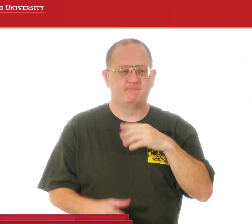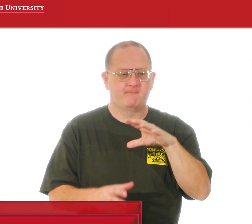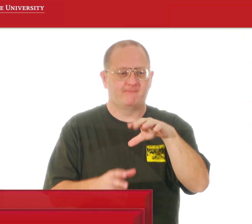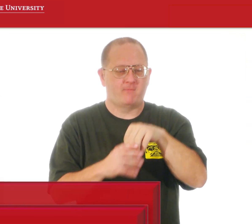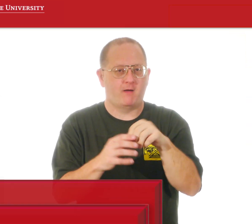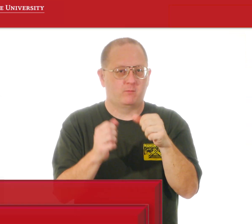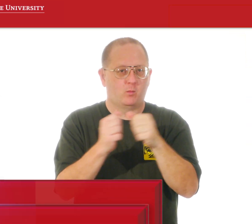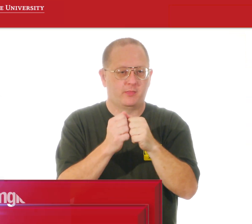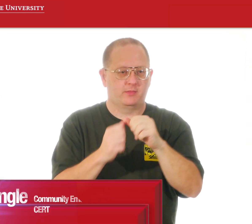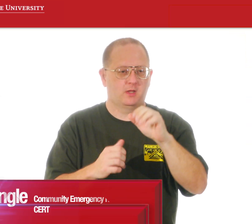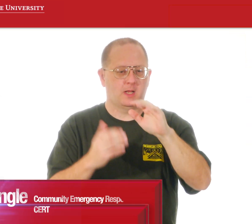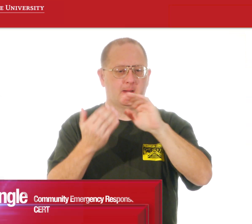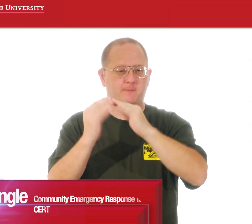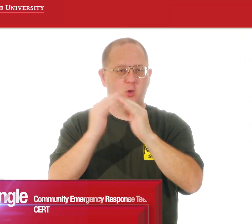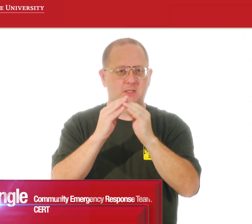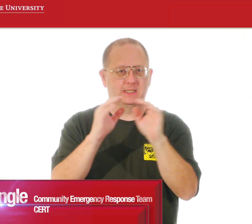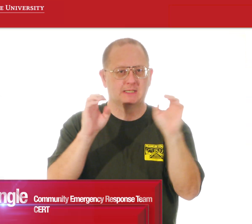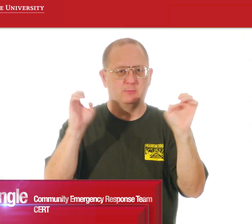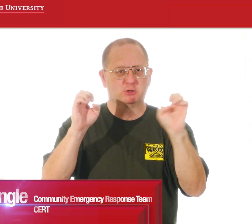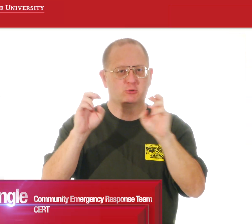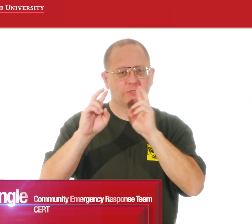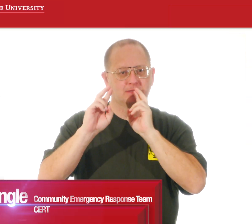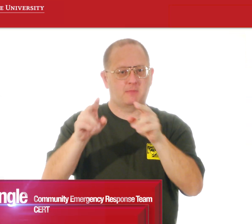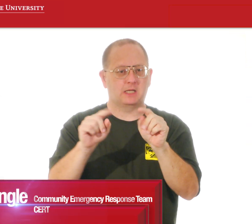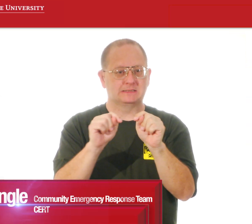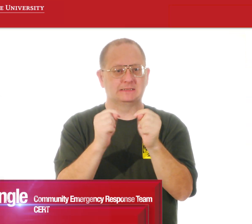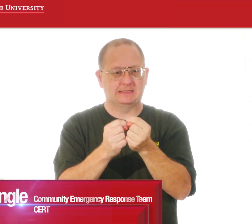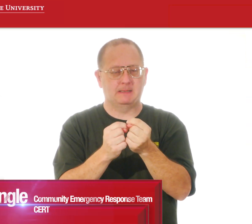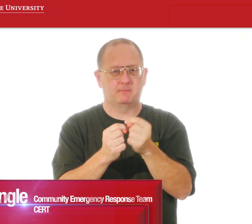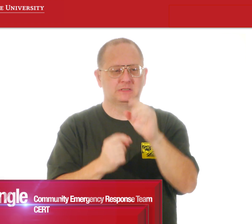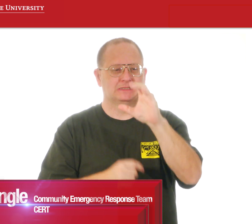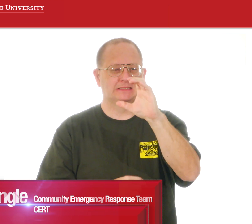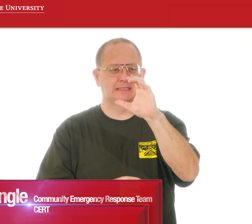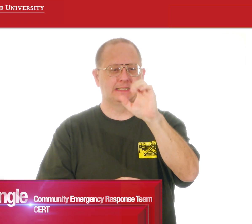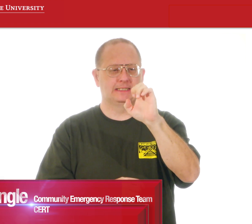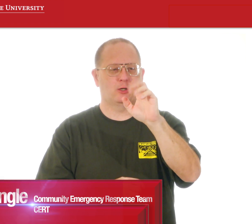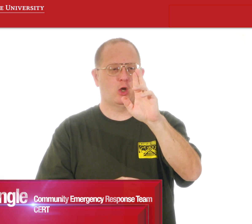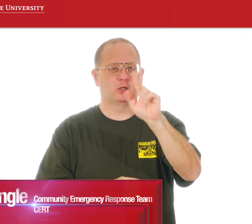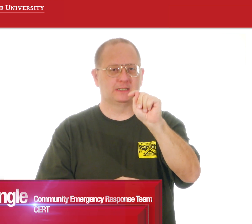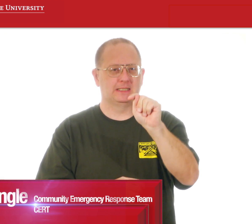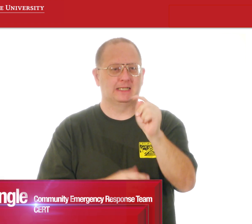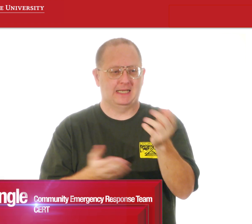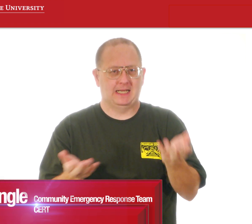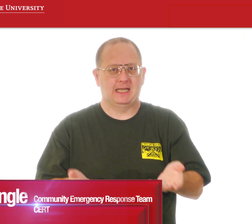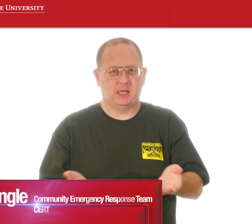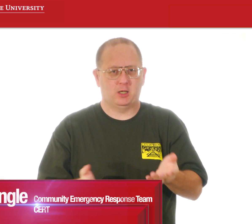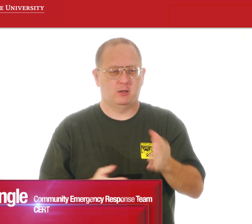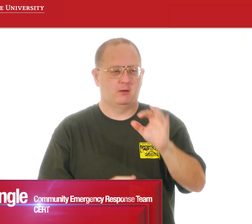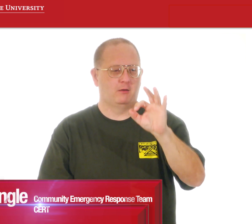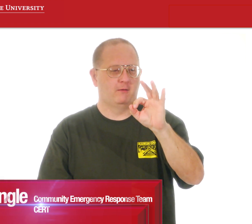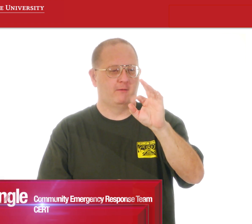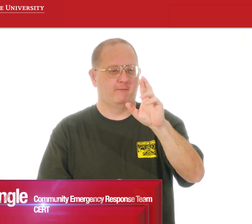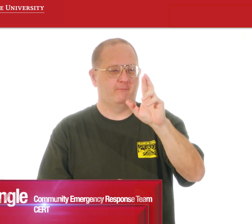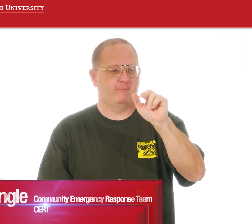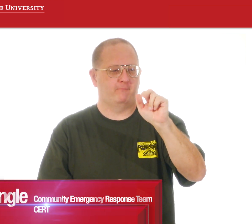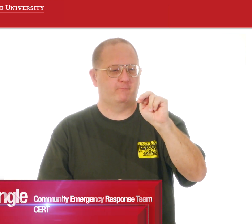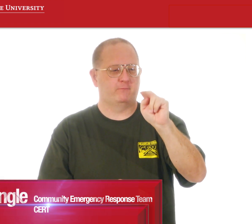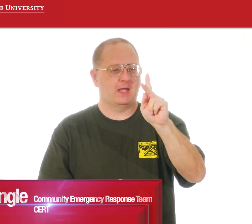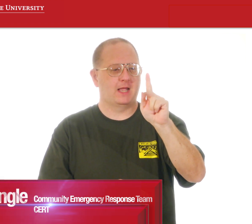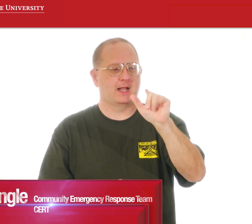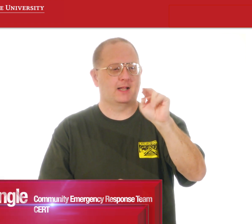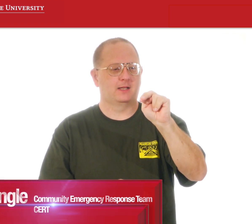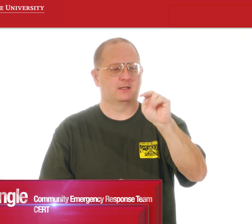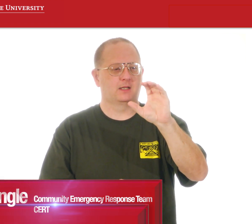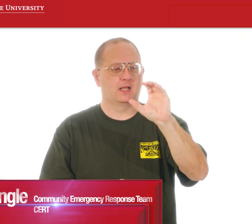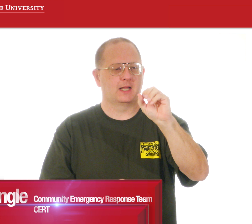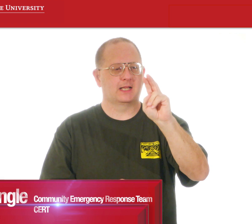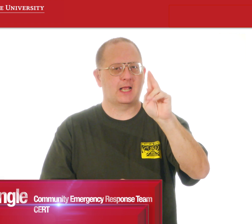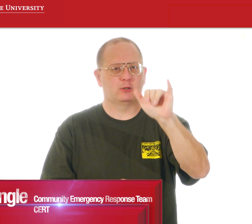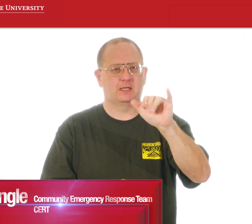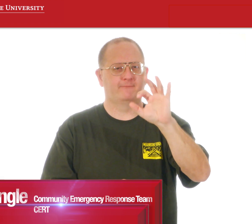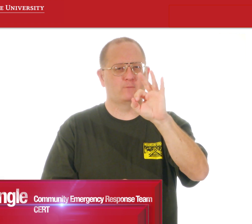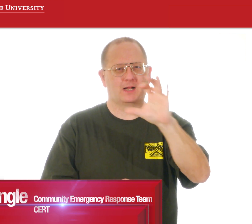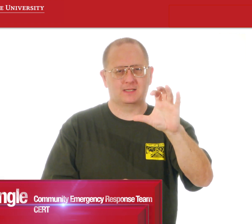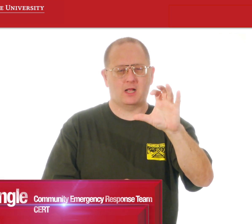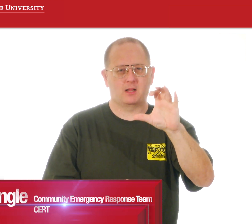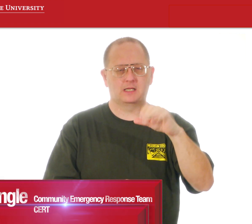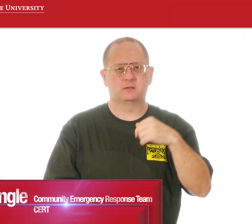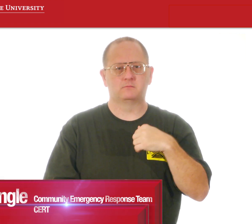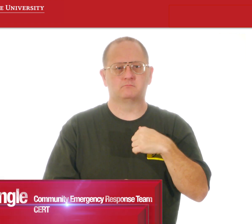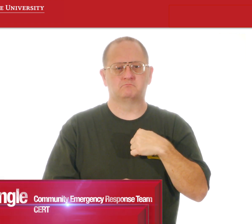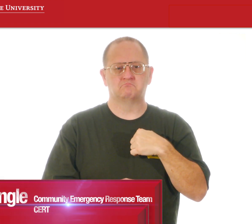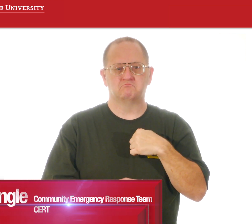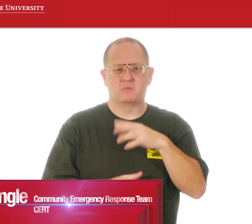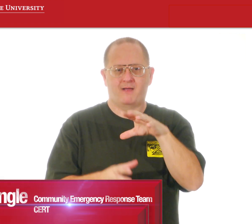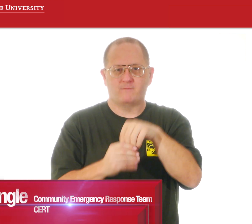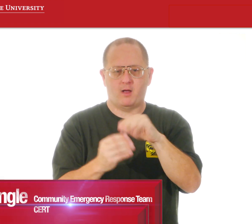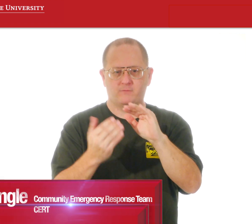I'm involved with the Community Emergency Response Team or CERT here in Franklin County, Oho.